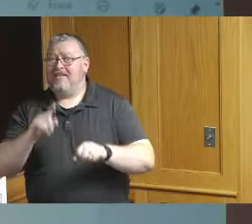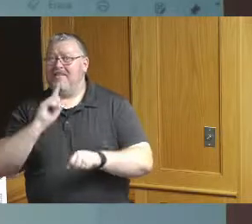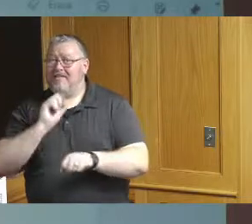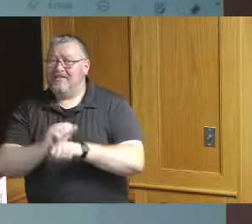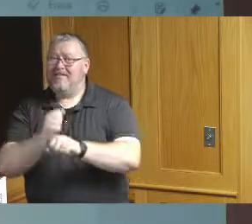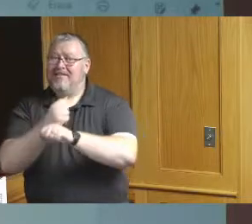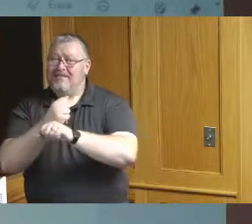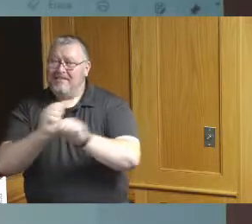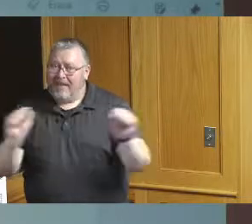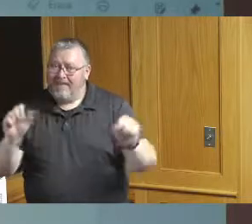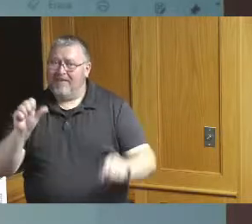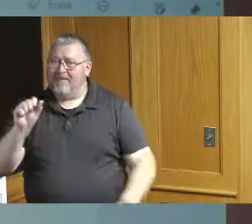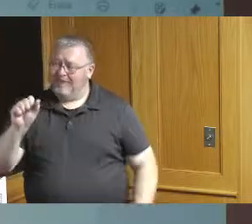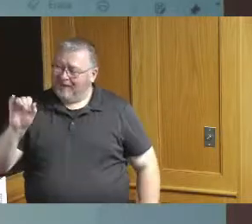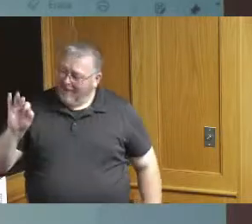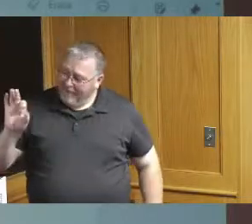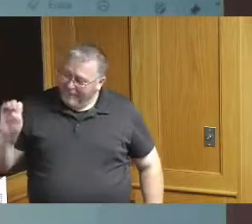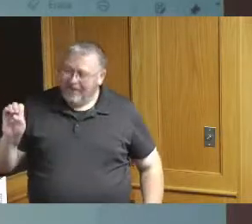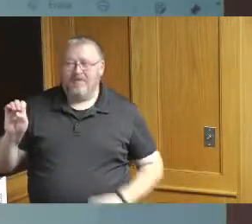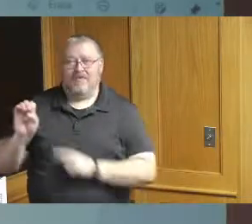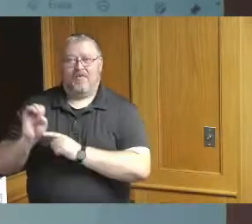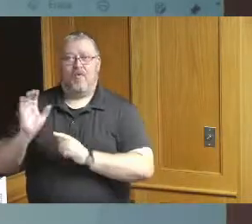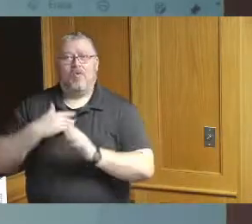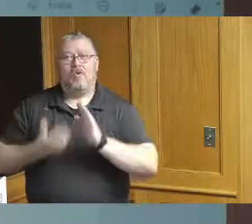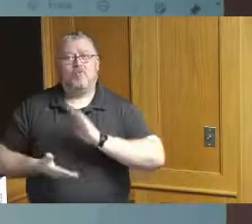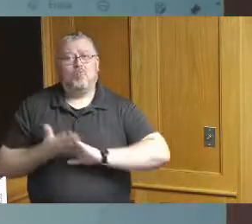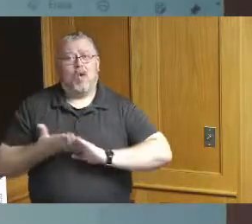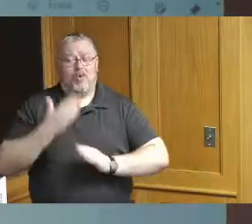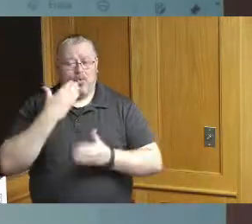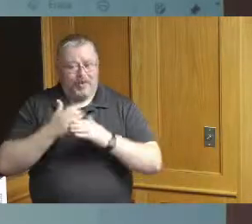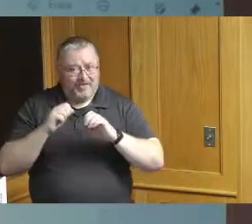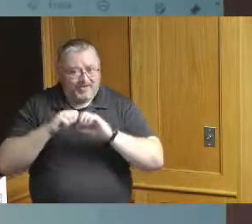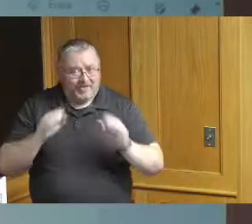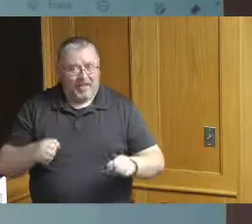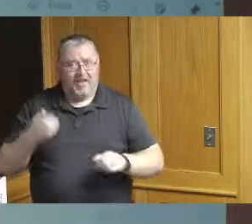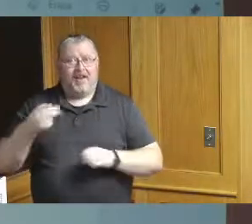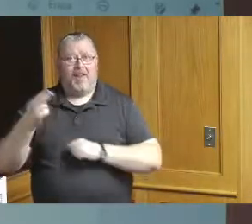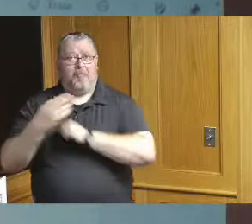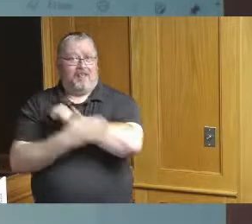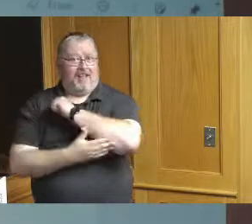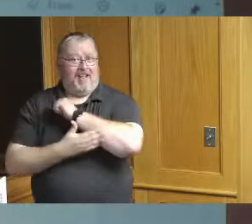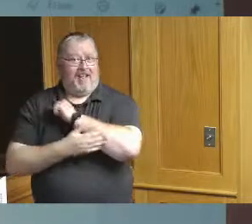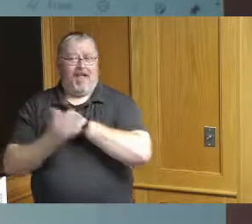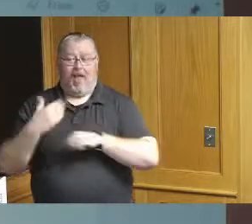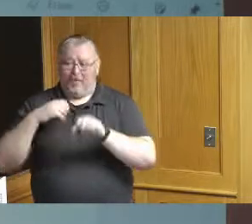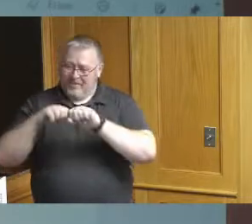um we run we run a really good system here and uh in Hamilton County and our system is safe our bus